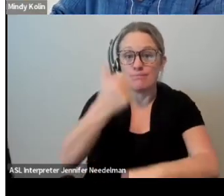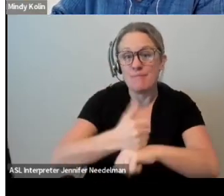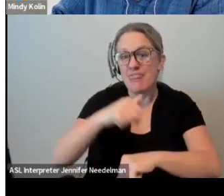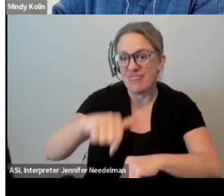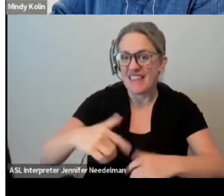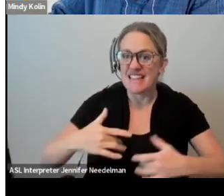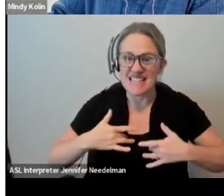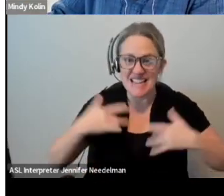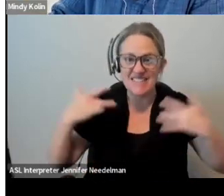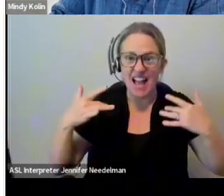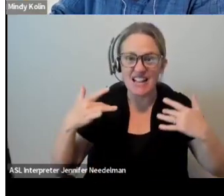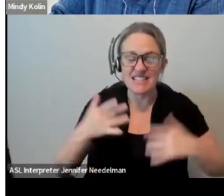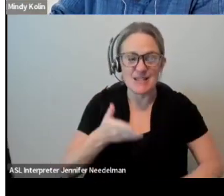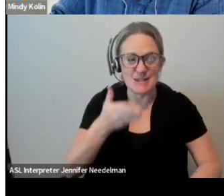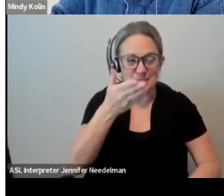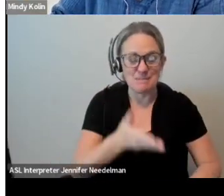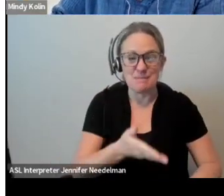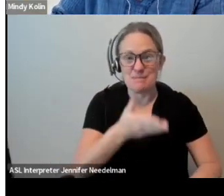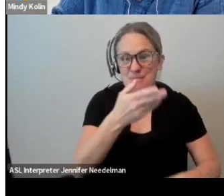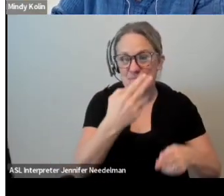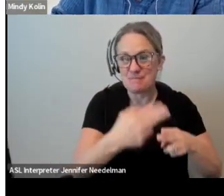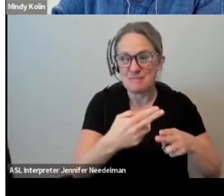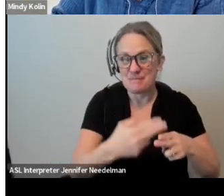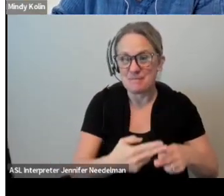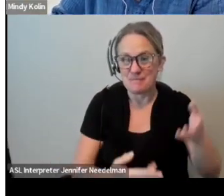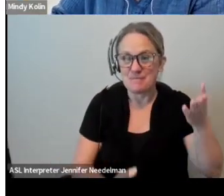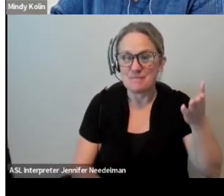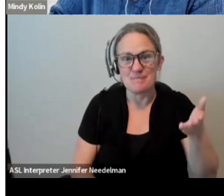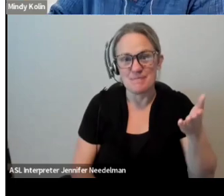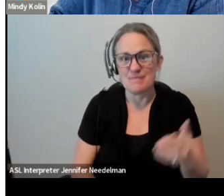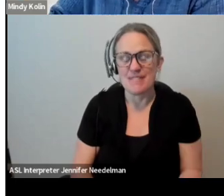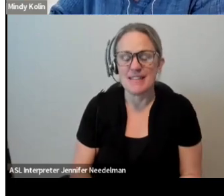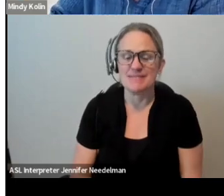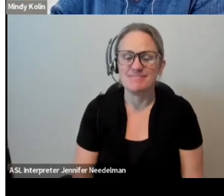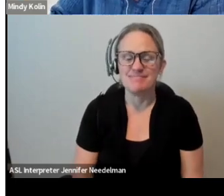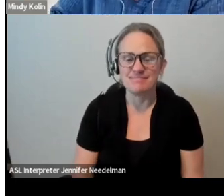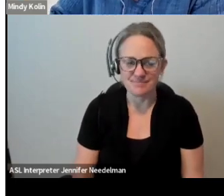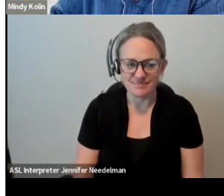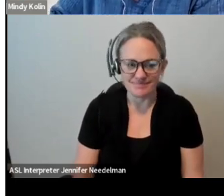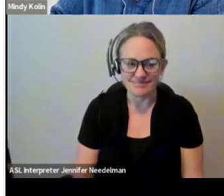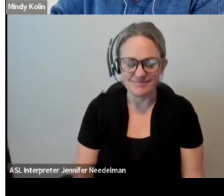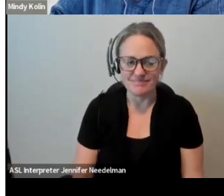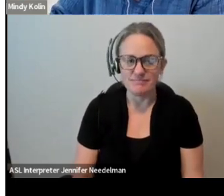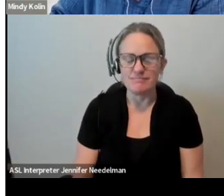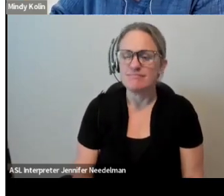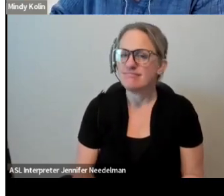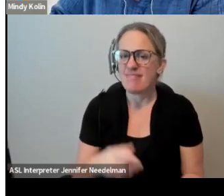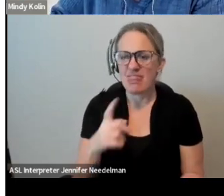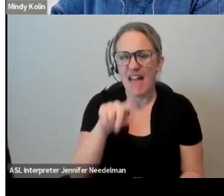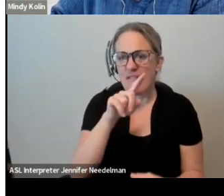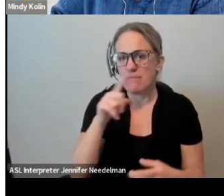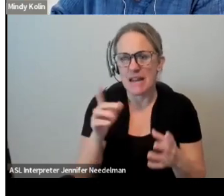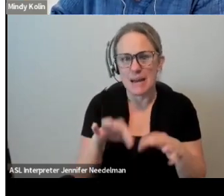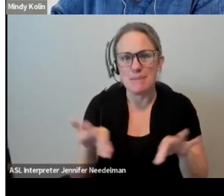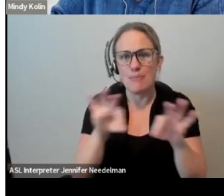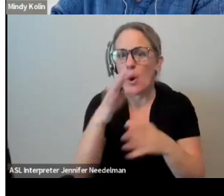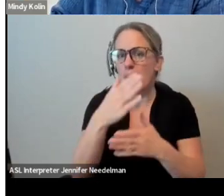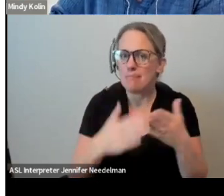Deanna, Ian, Ruth, Jennifer, Lexie, and Sherrye have been an integral part of putting this together for everyone.